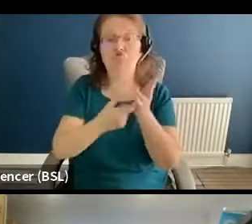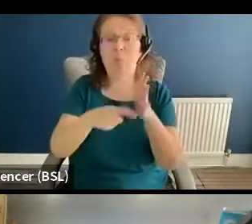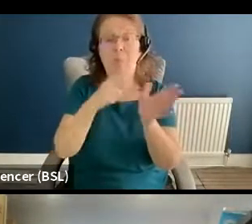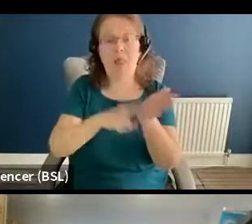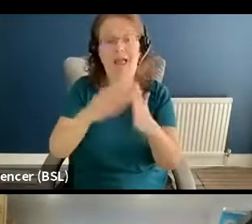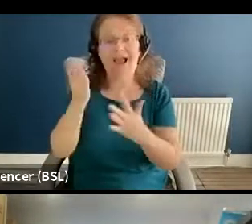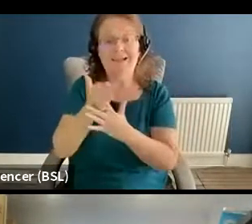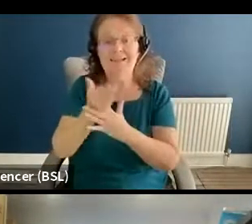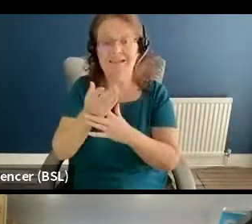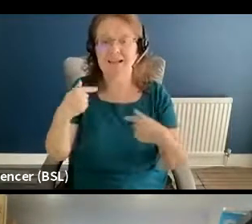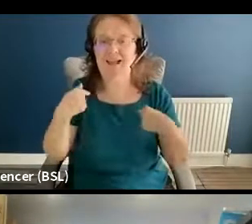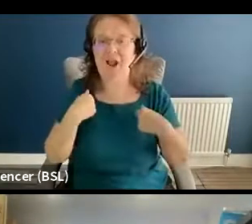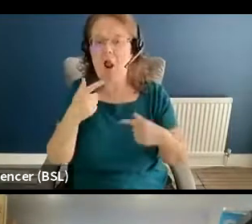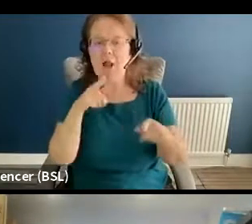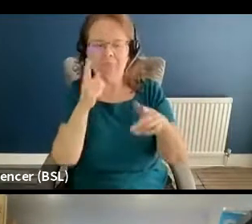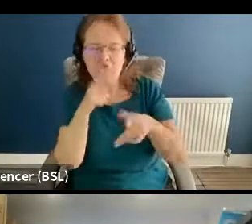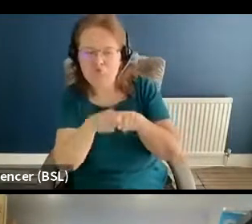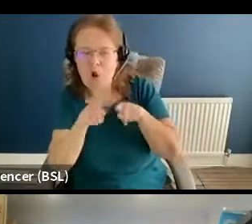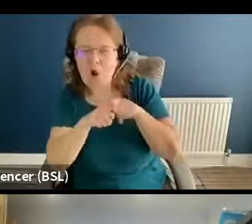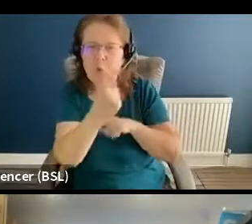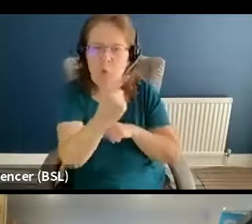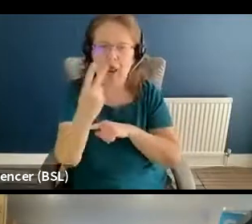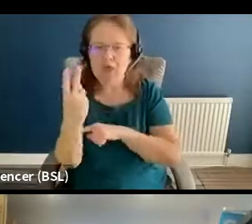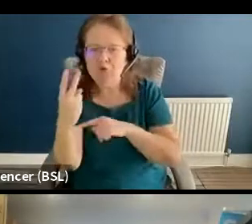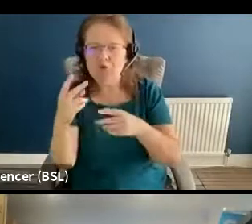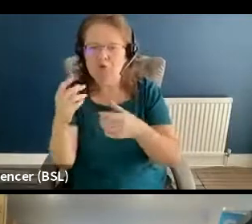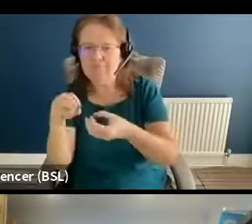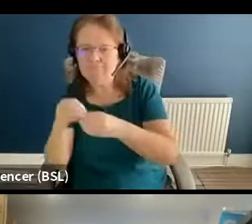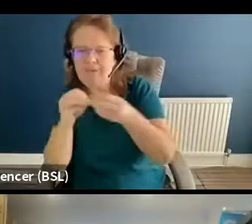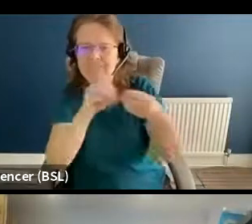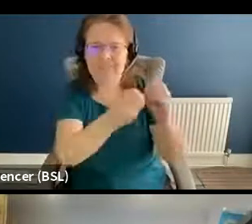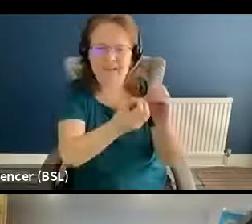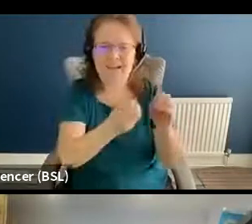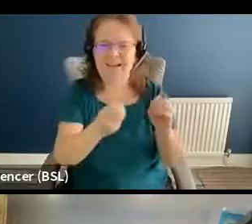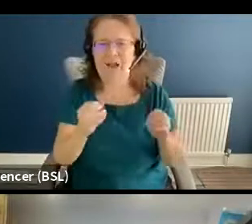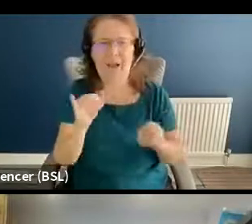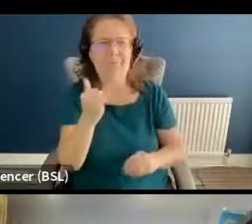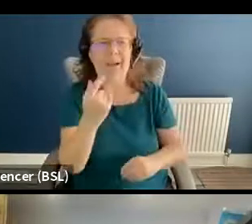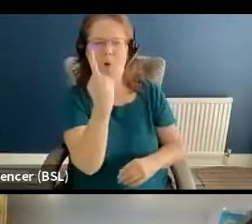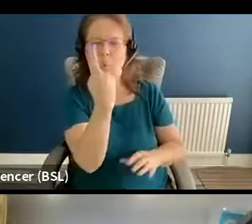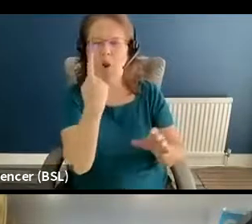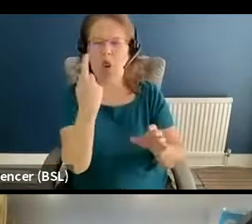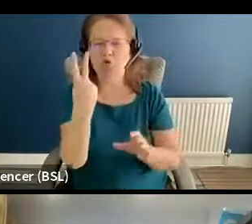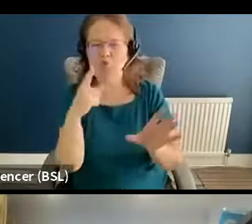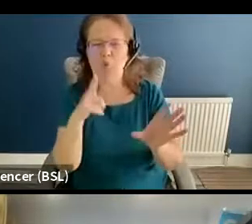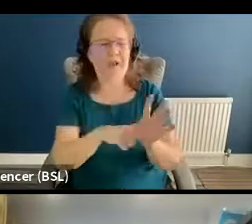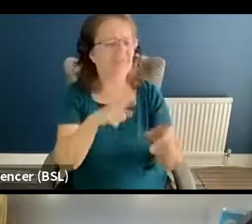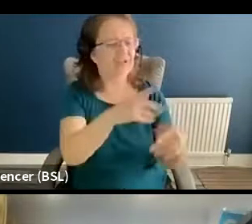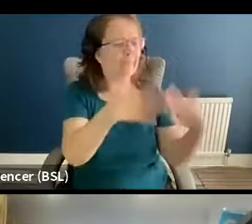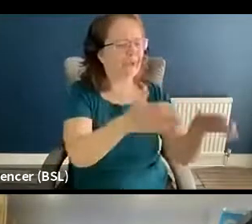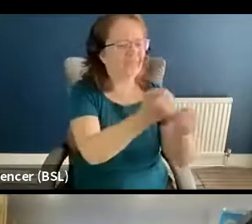to fix it in one or two. Maybe a year or two, we'd fix up all the issues. Here we are now and